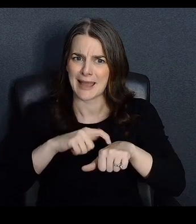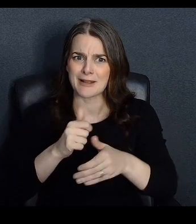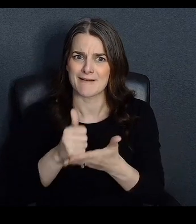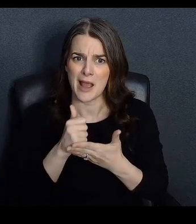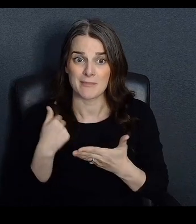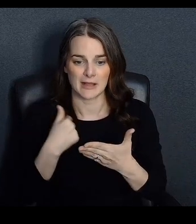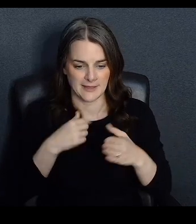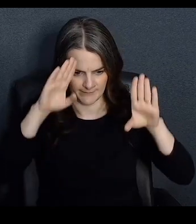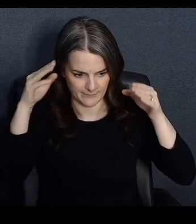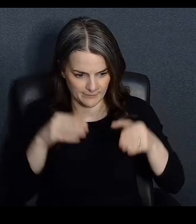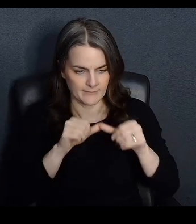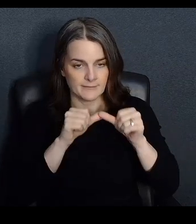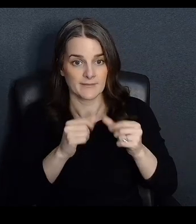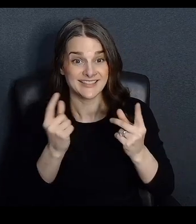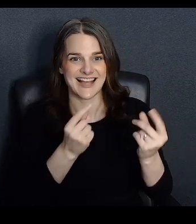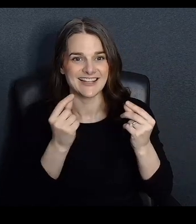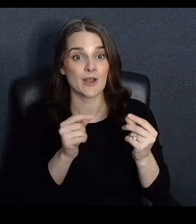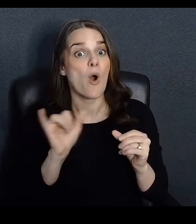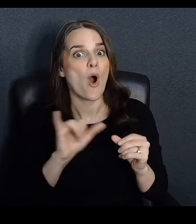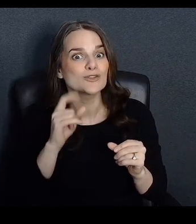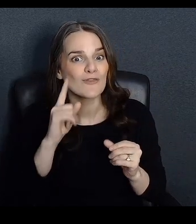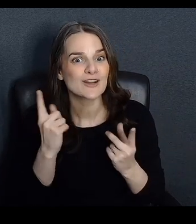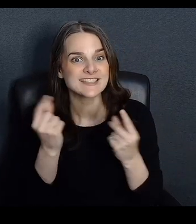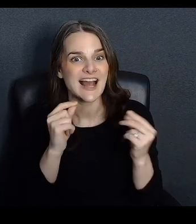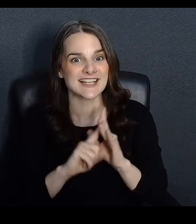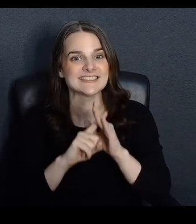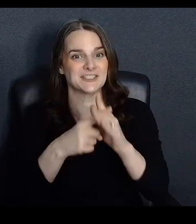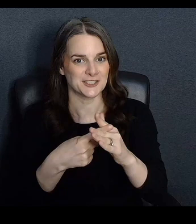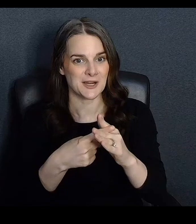for staying on task, and even for task initiation.